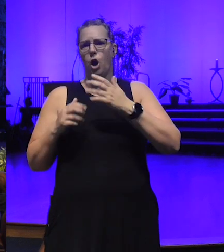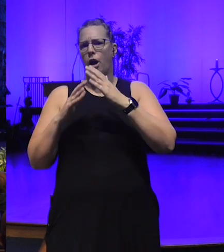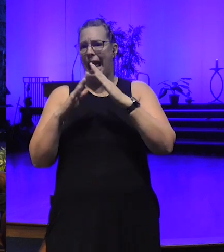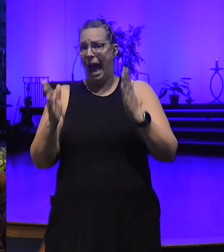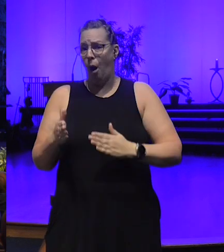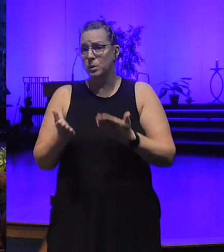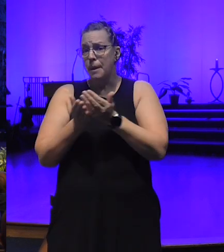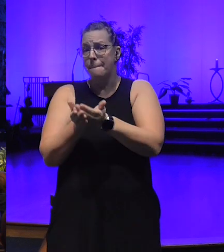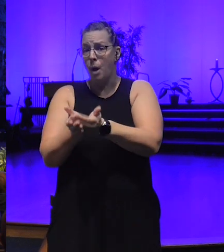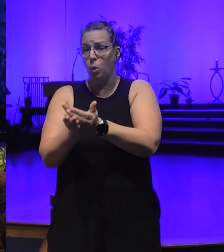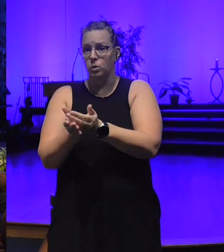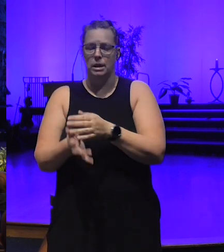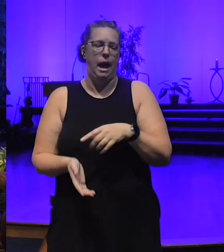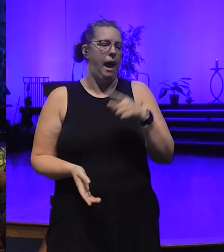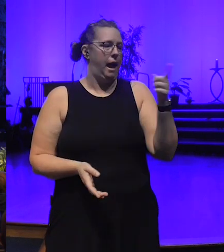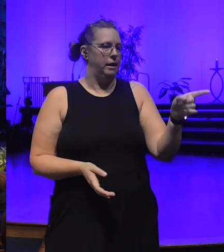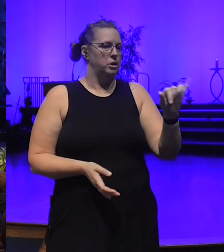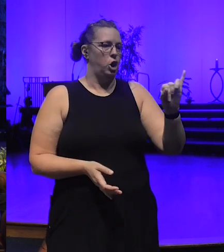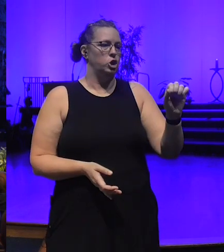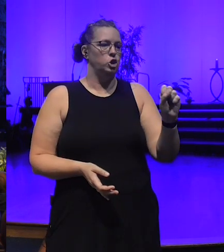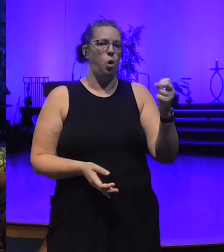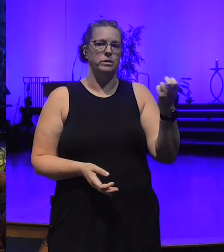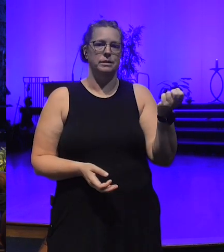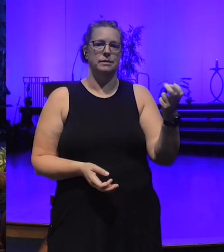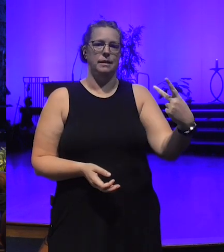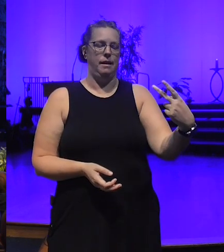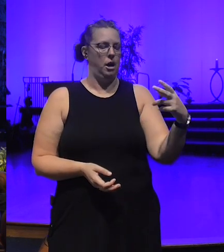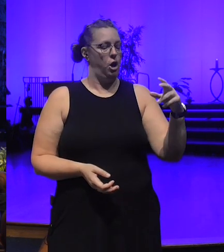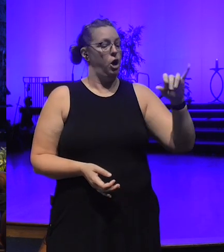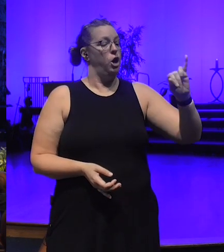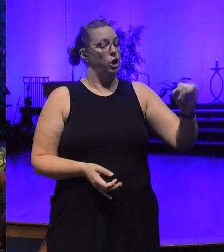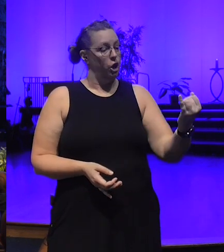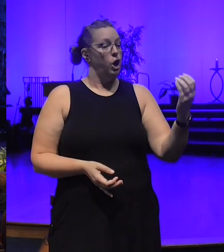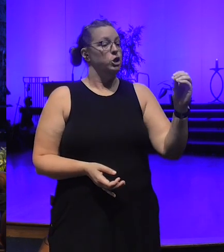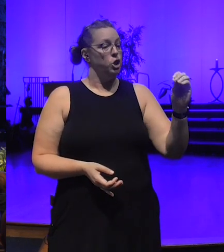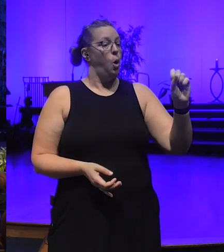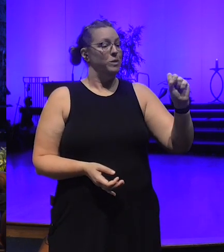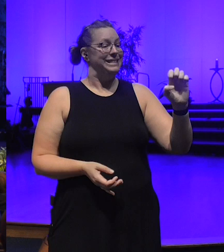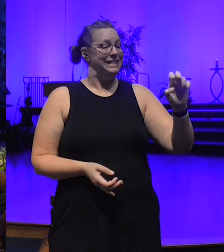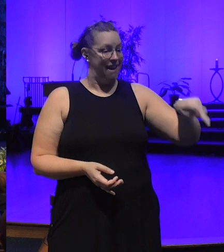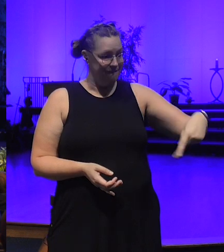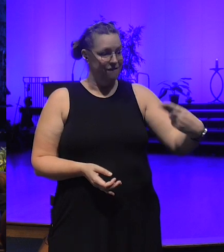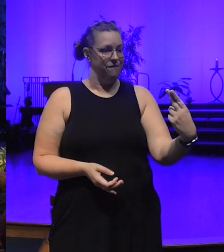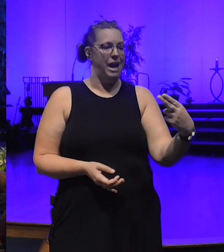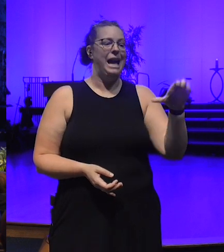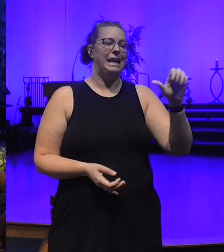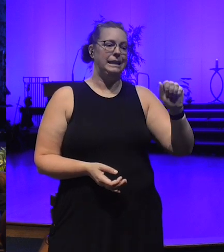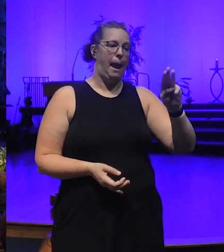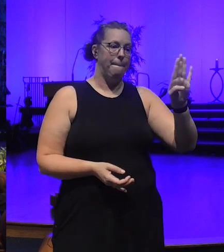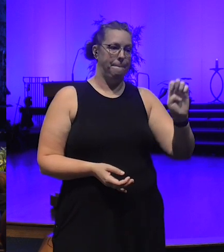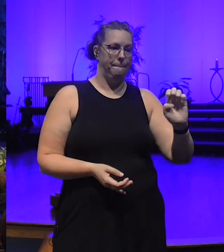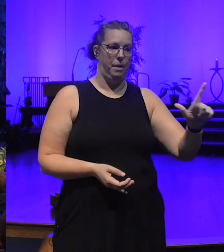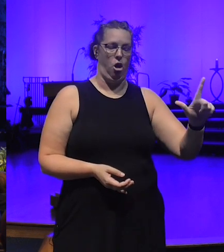Joseph Campbell straight laed proper gentleman uh so I never knew that they were friends but they